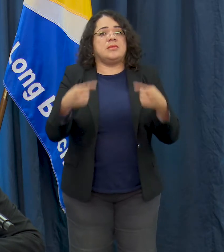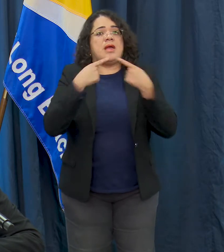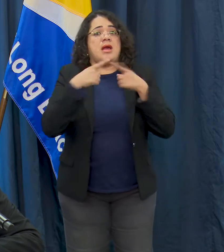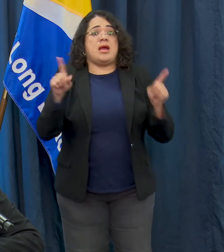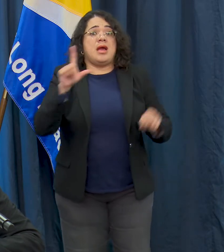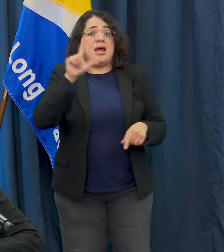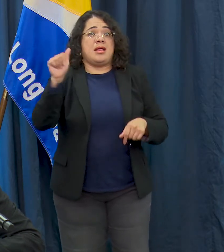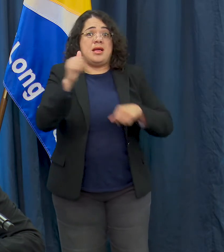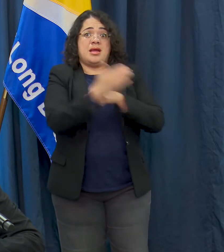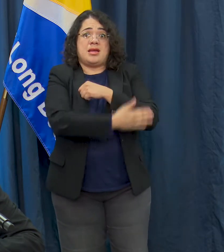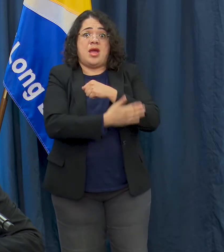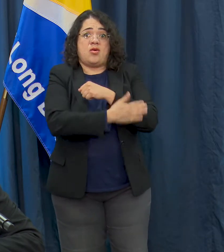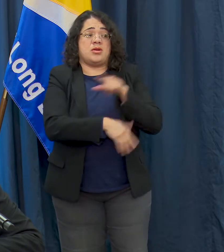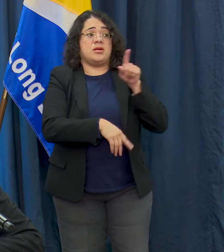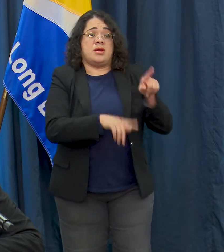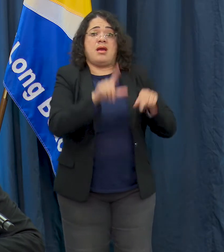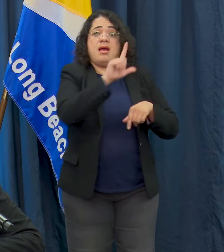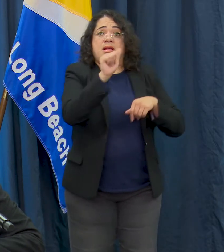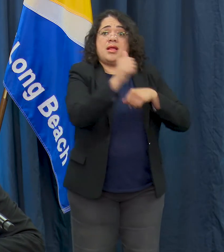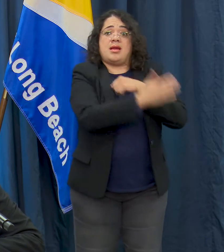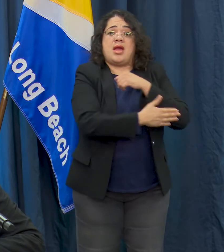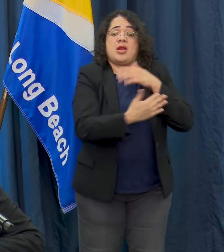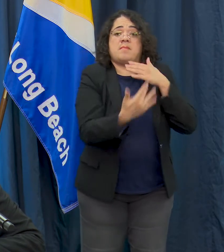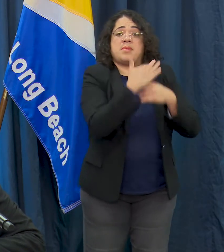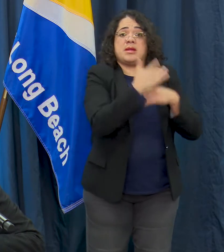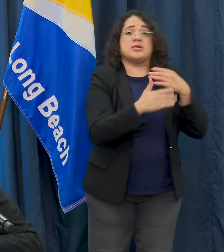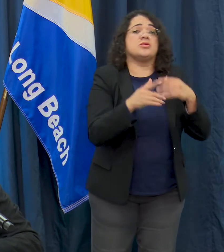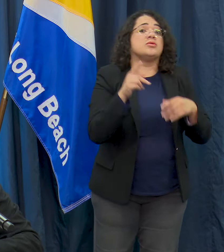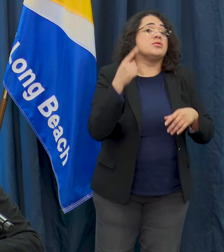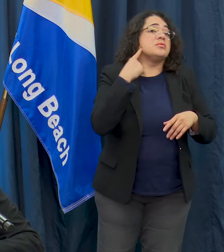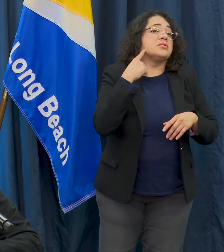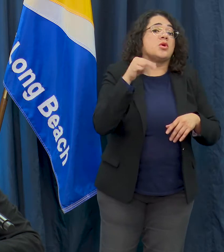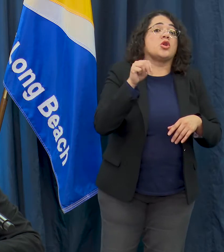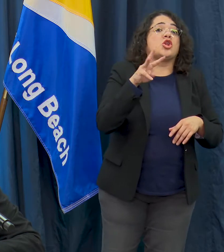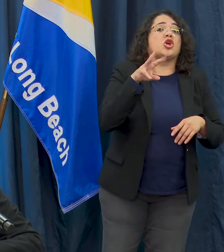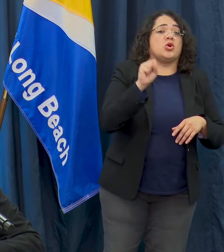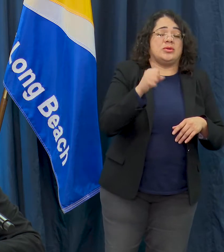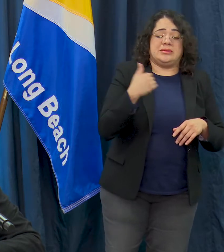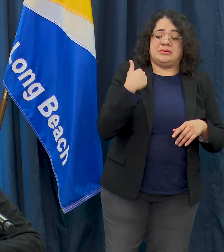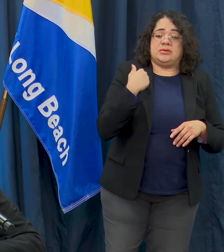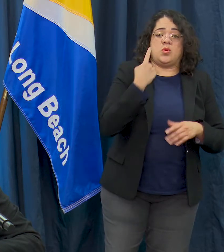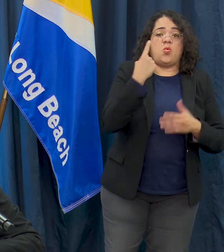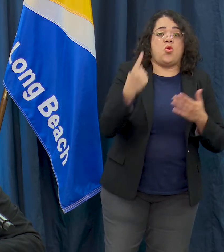LA County beaches. LA County just within the last hour - officially made clear